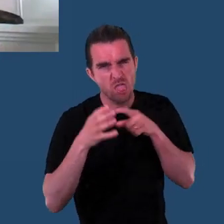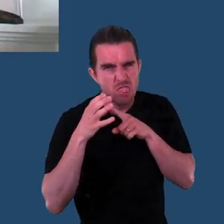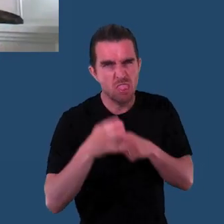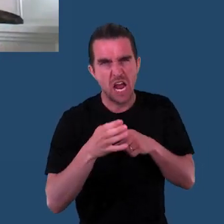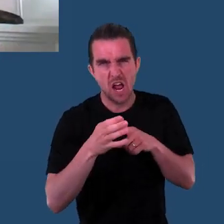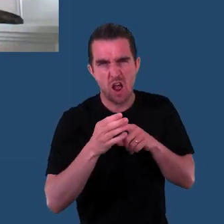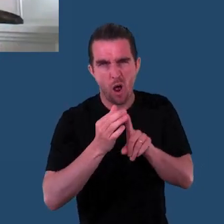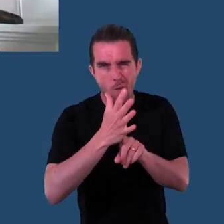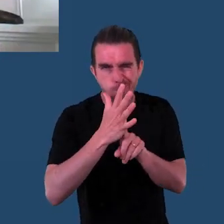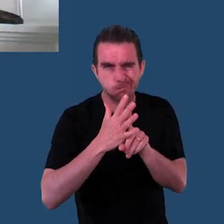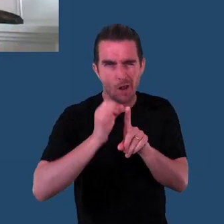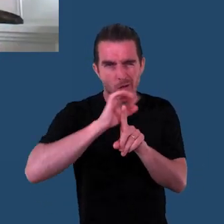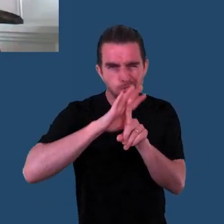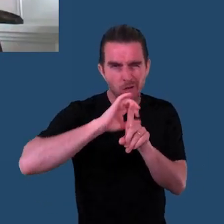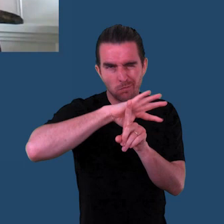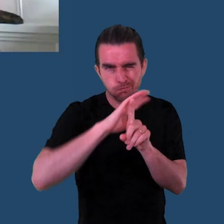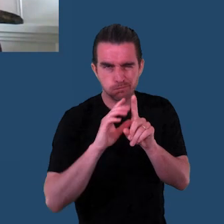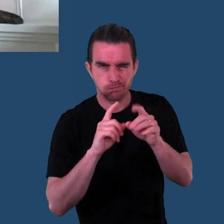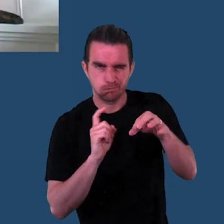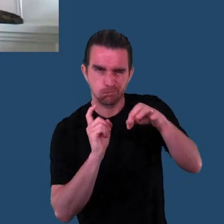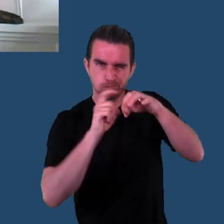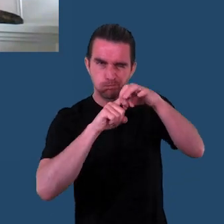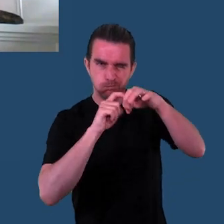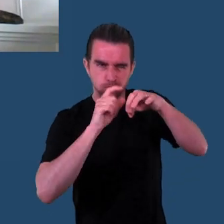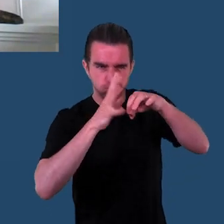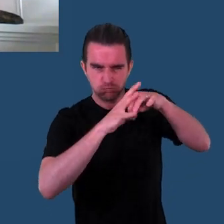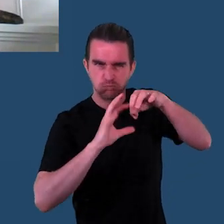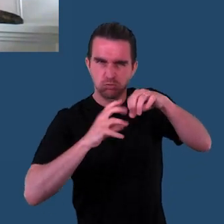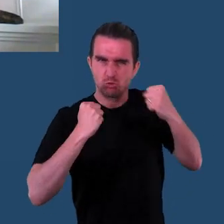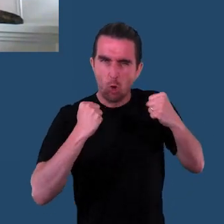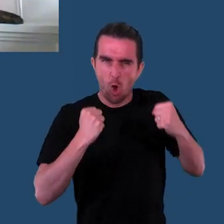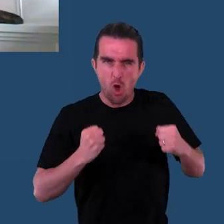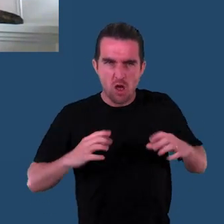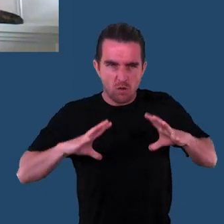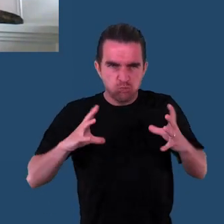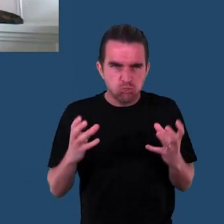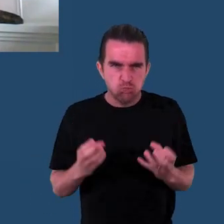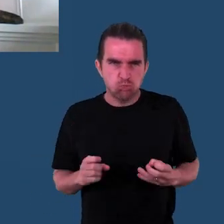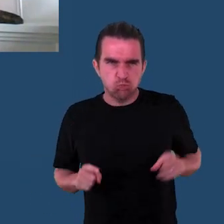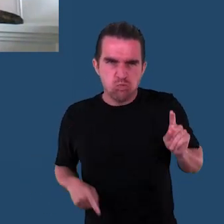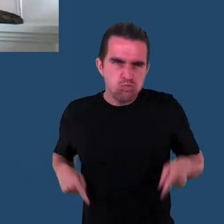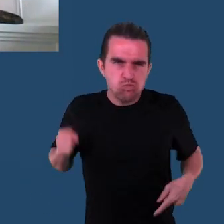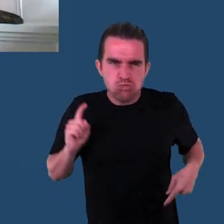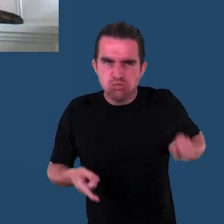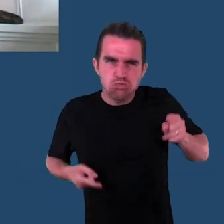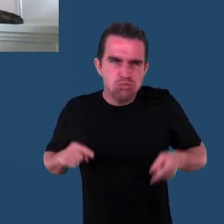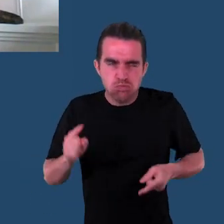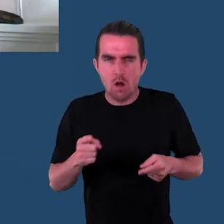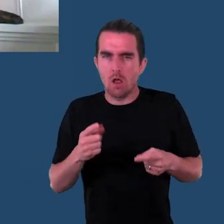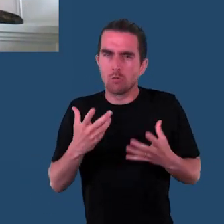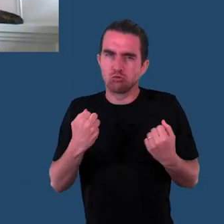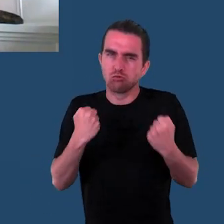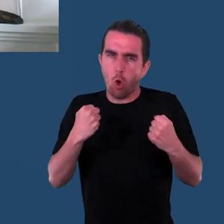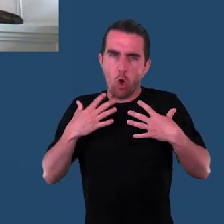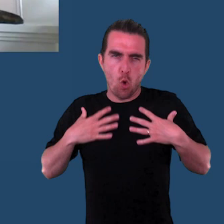that probably held their bones in place. And it was probably, I imagine, quite a snug fit, as well, with the cartilage